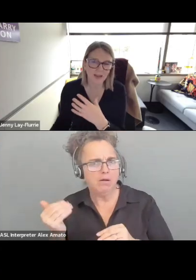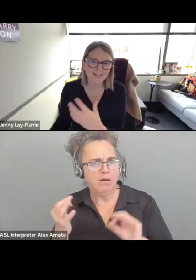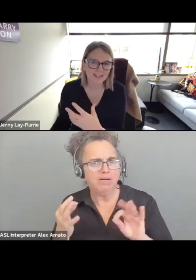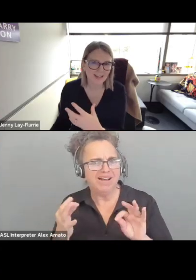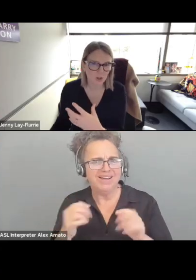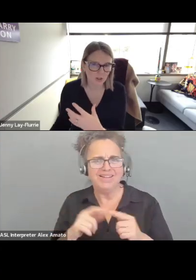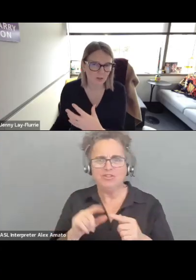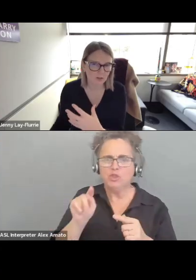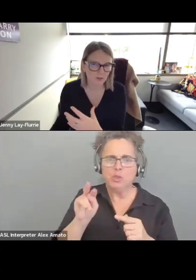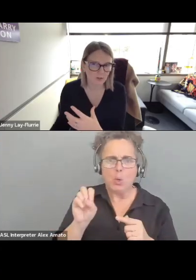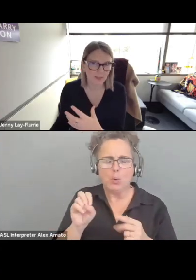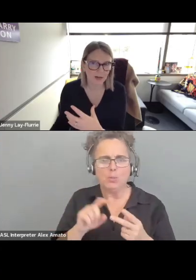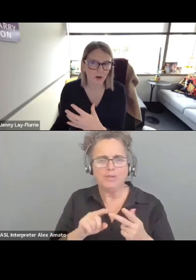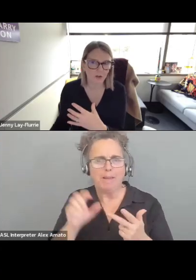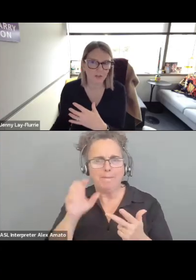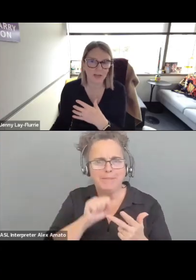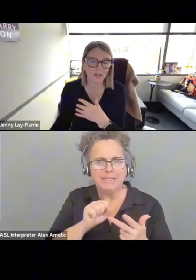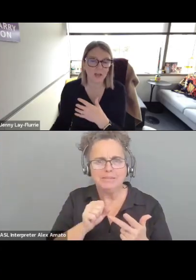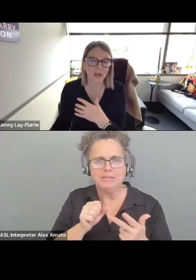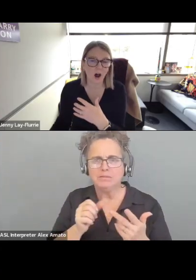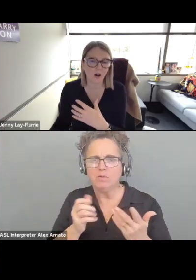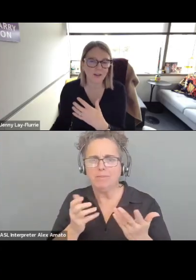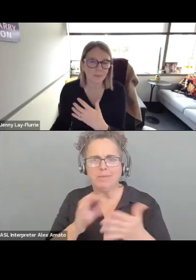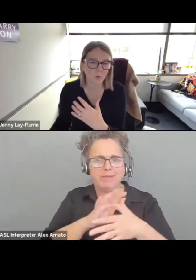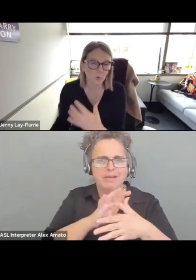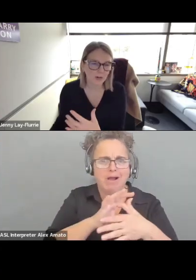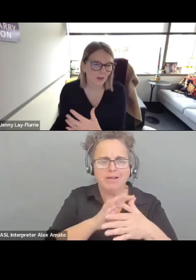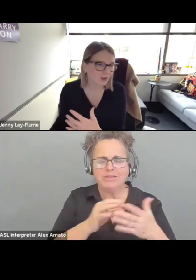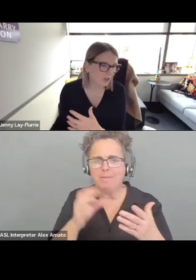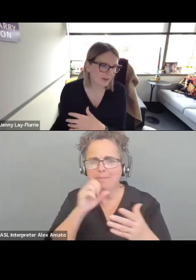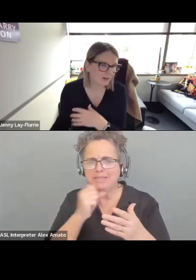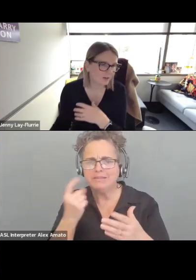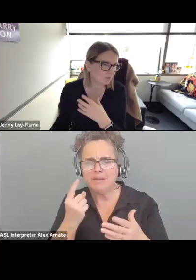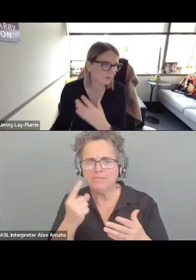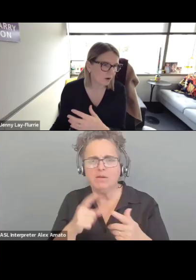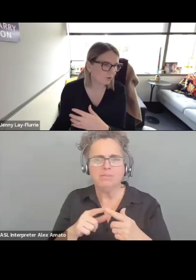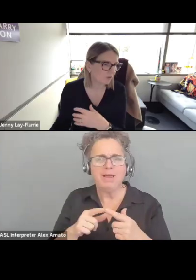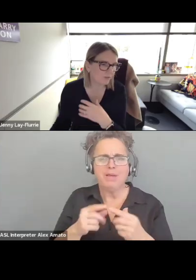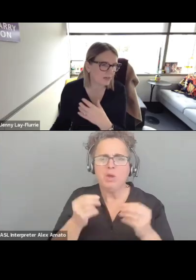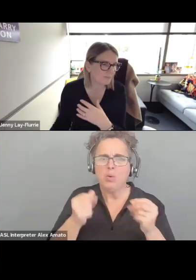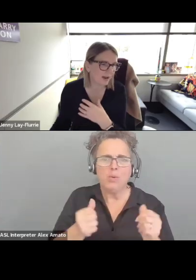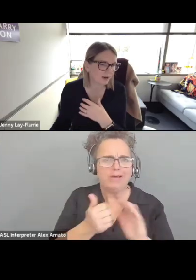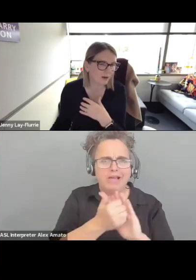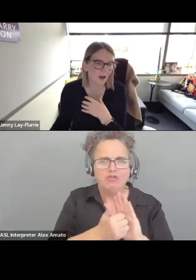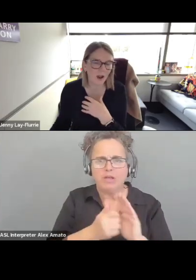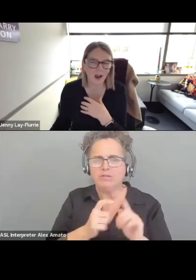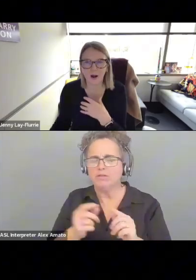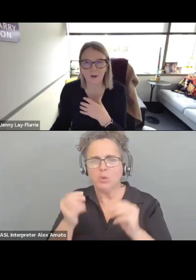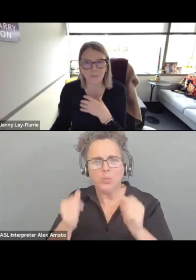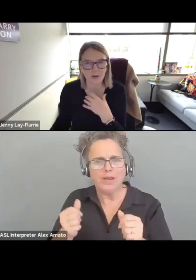Was there intonation to some of that content? Are there some quick agendas, results, feedback